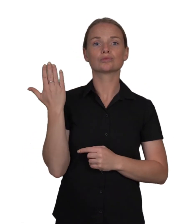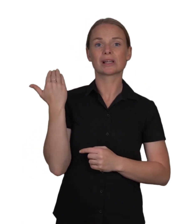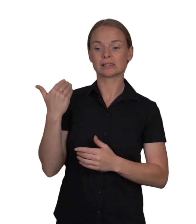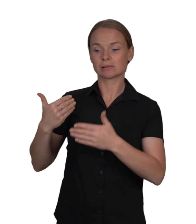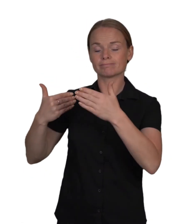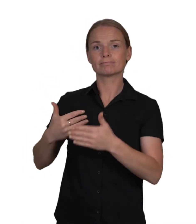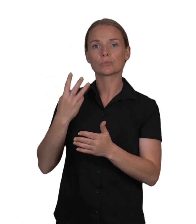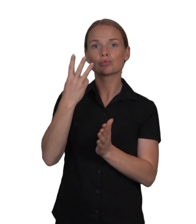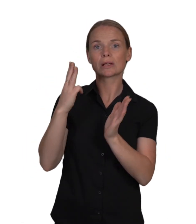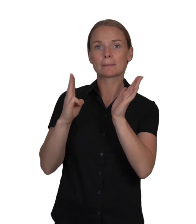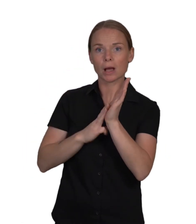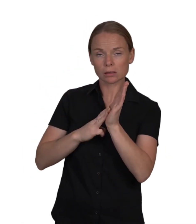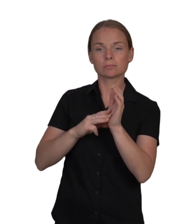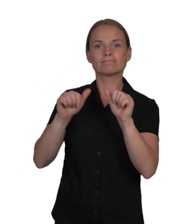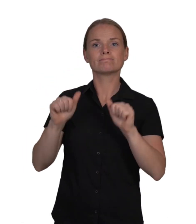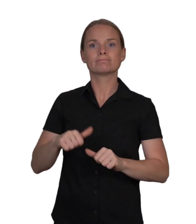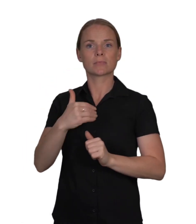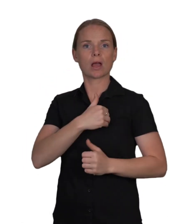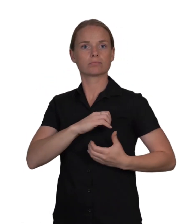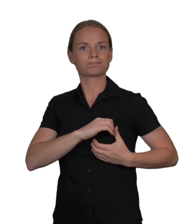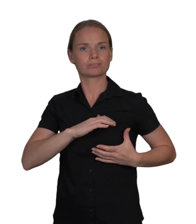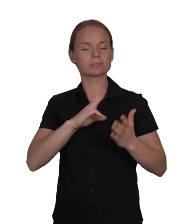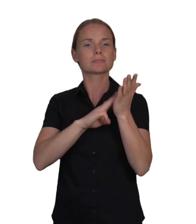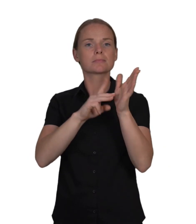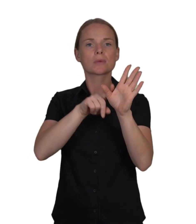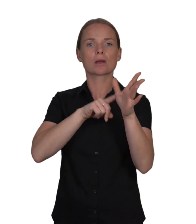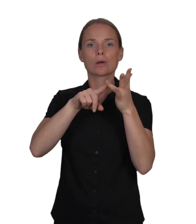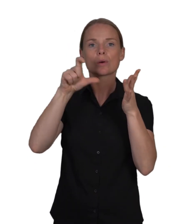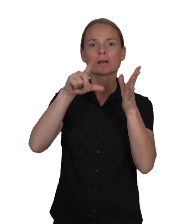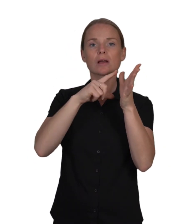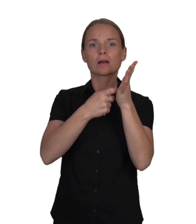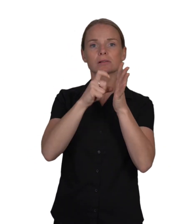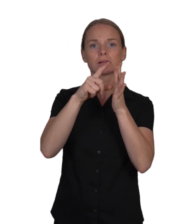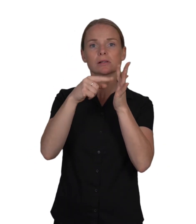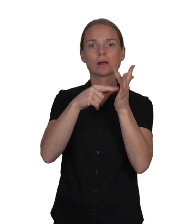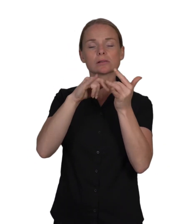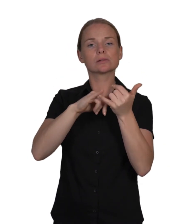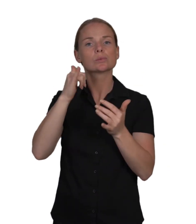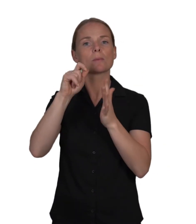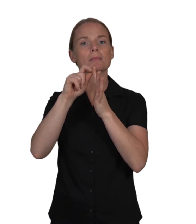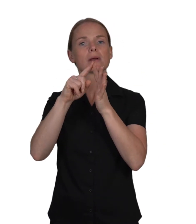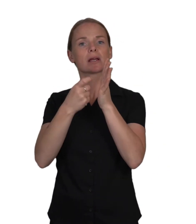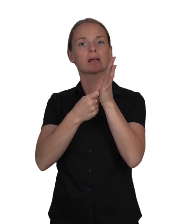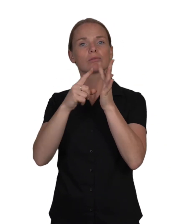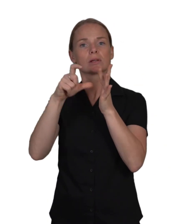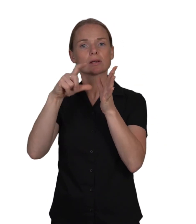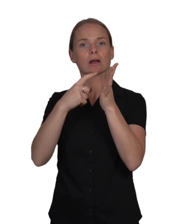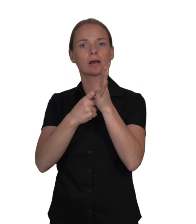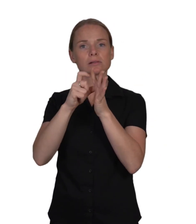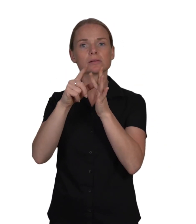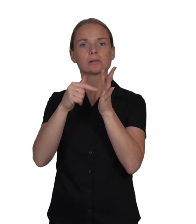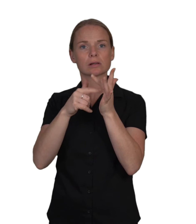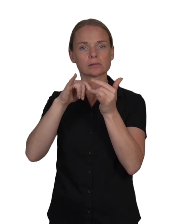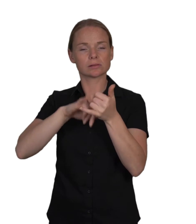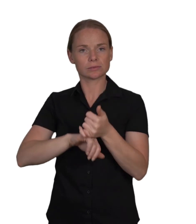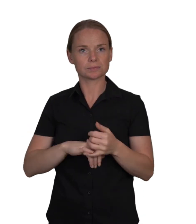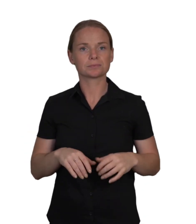recent (i.e. within the past 3 months) or current inflammatory cardiac illness e.g. myocarditis and pericarditis